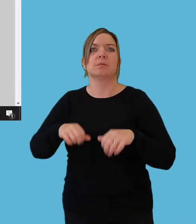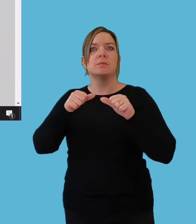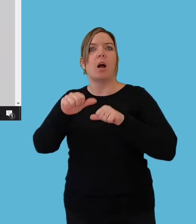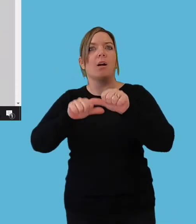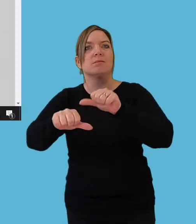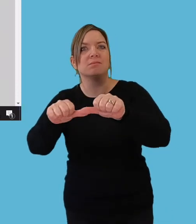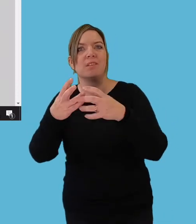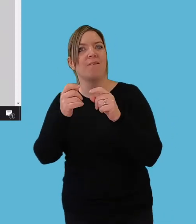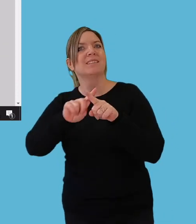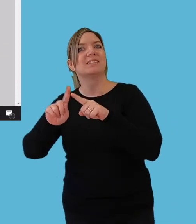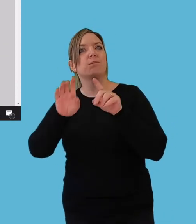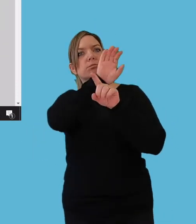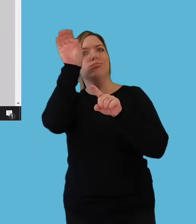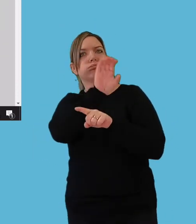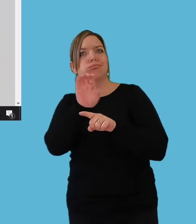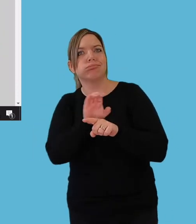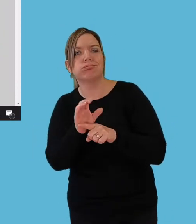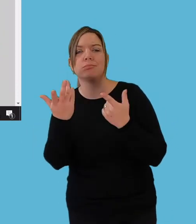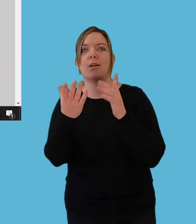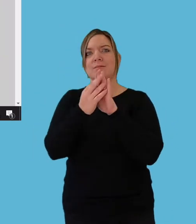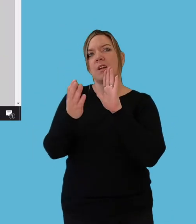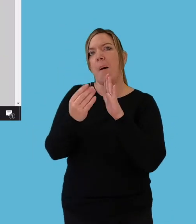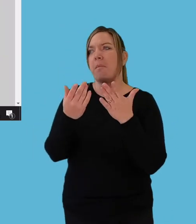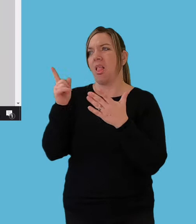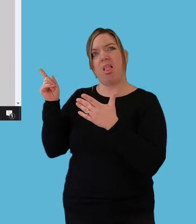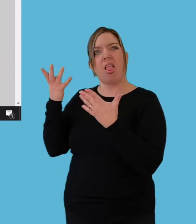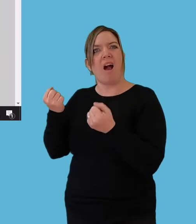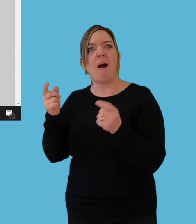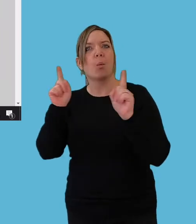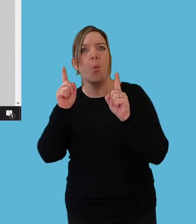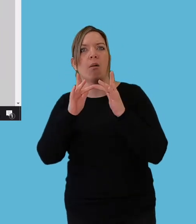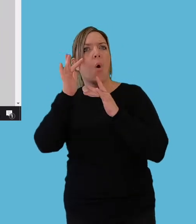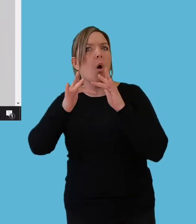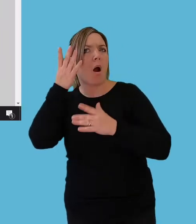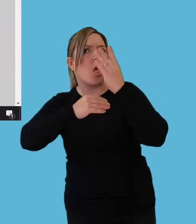which has different tiles, for example it will have one on online learning, one with resources